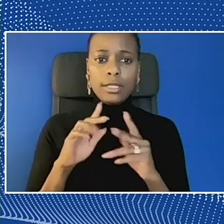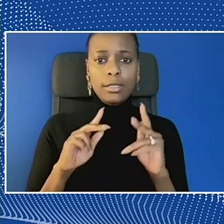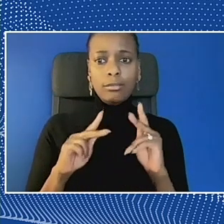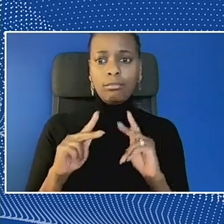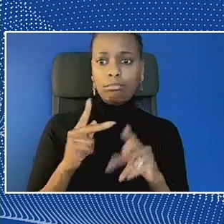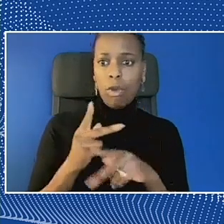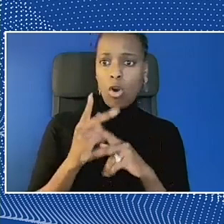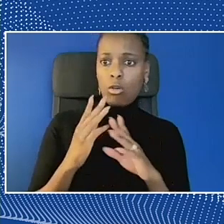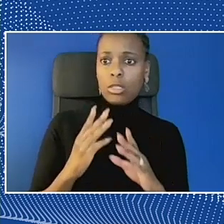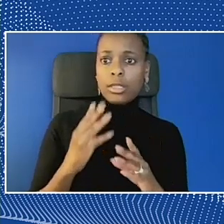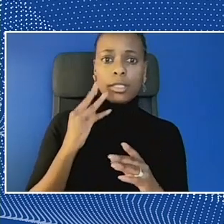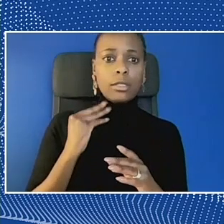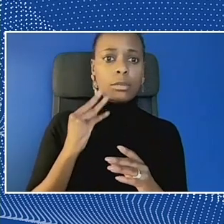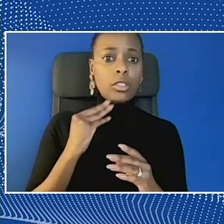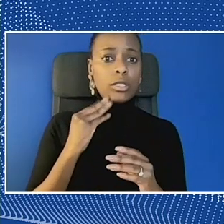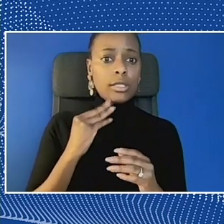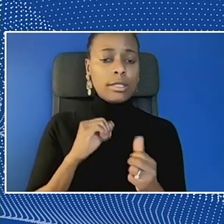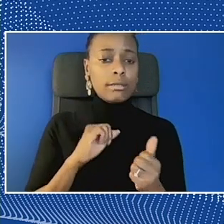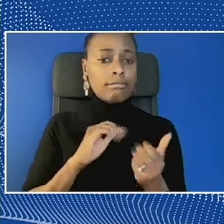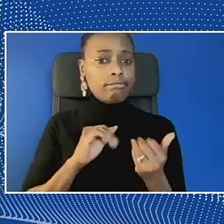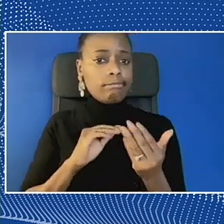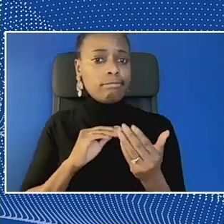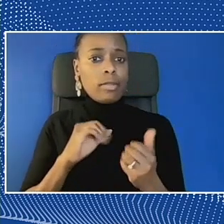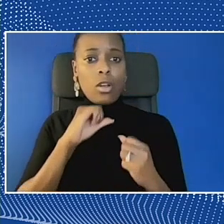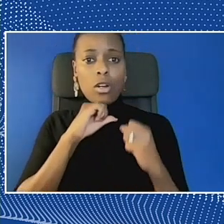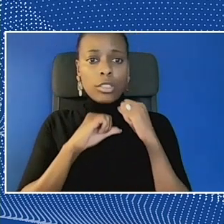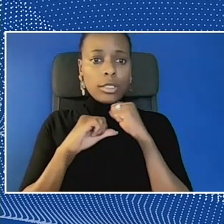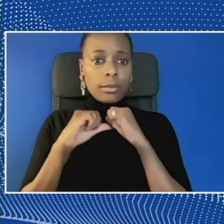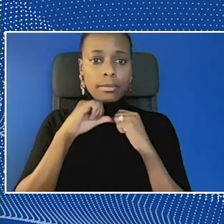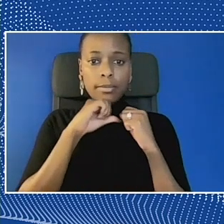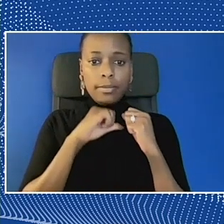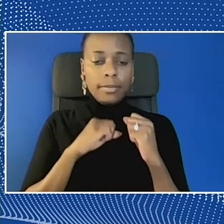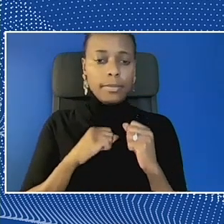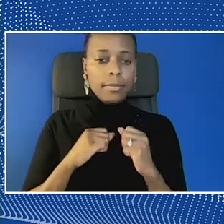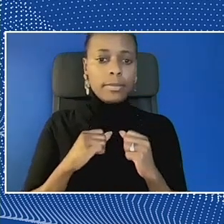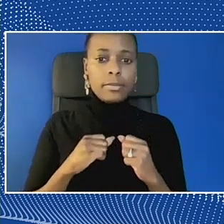So, Tamy, just a quick clarification. So are you saying that the Department now